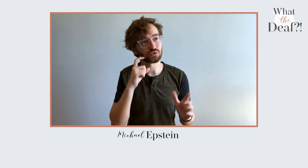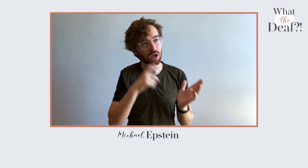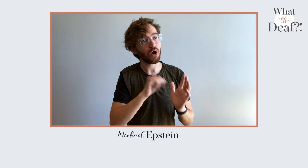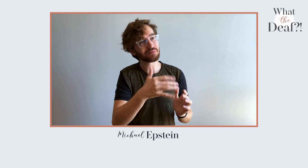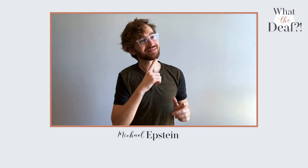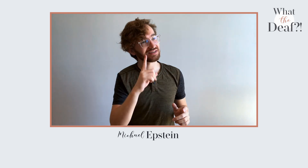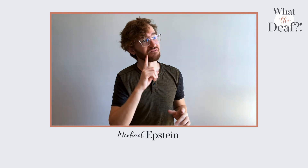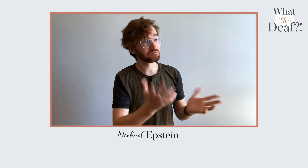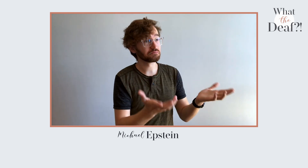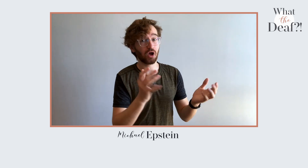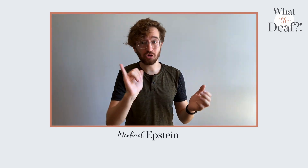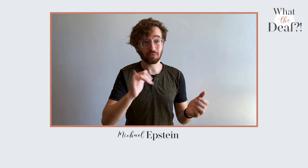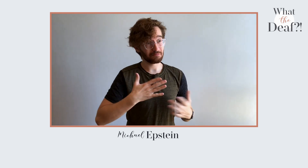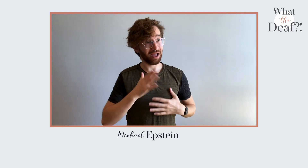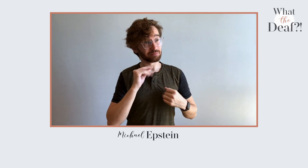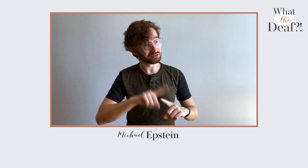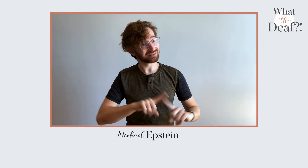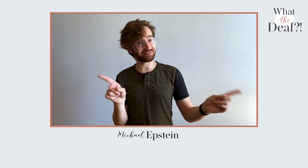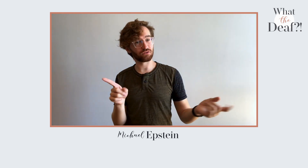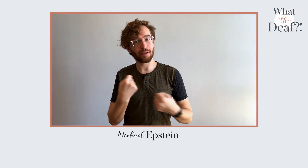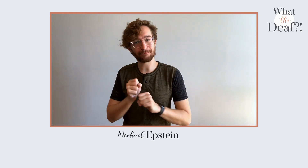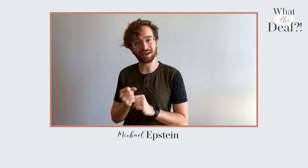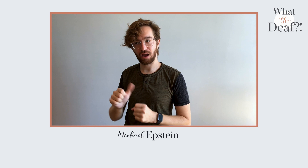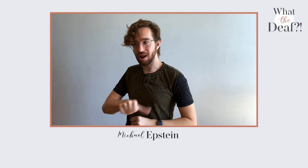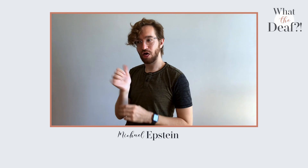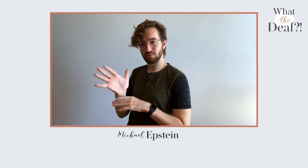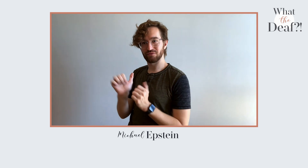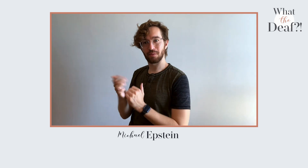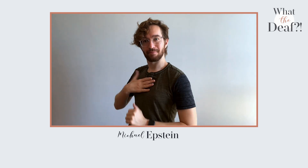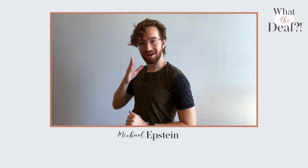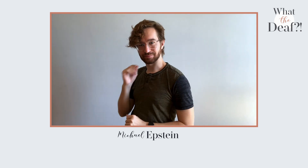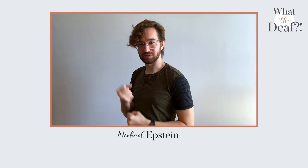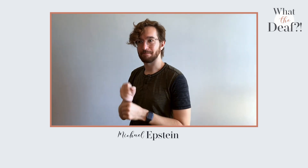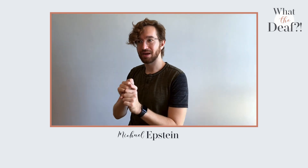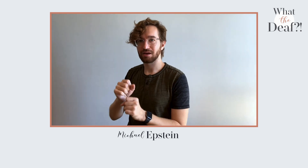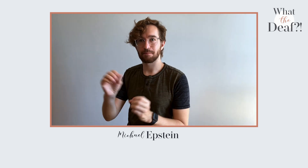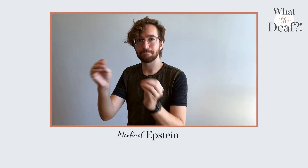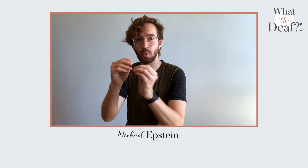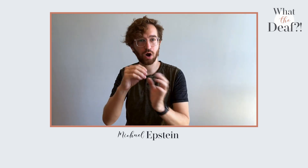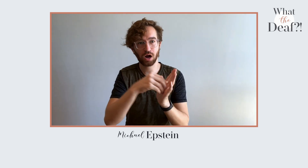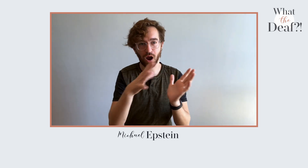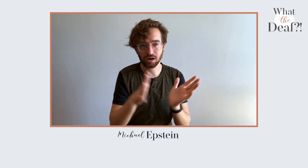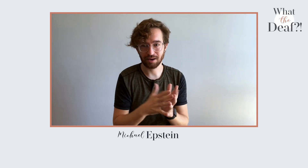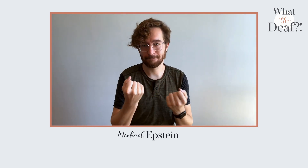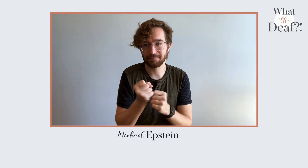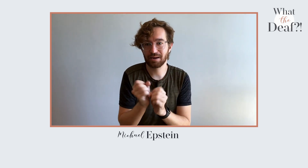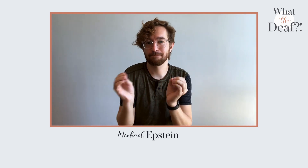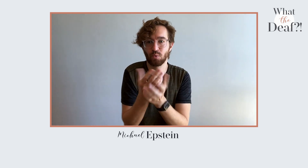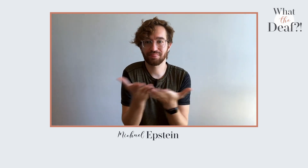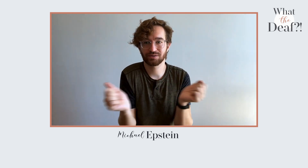Say, "Okay, well there's deaf representation. I'm happy there's different deaf people in the world," and you may watch something else where you feel that your deaf experience was matched